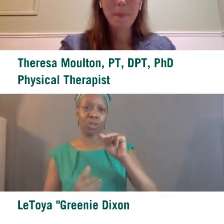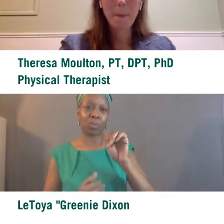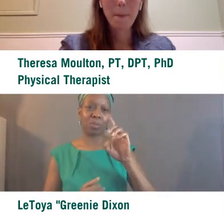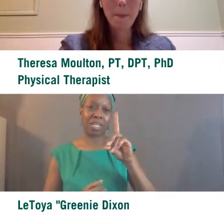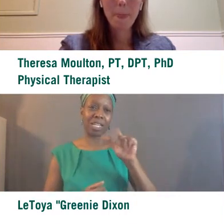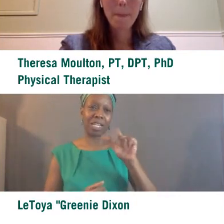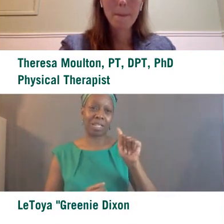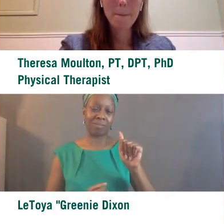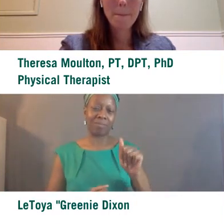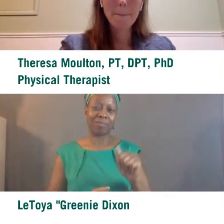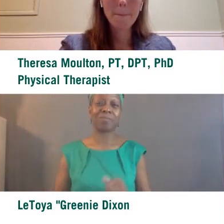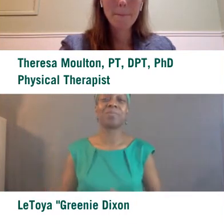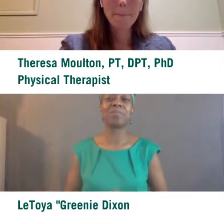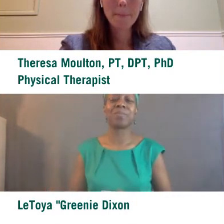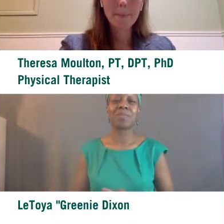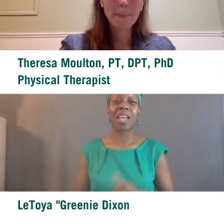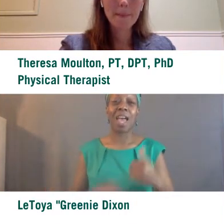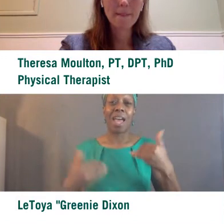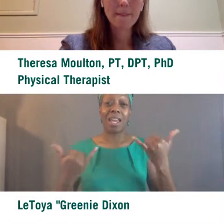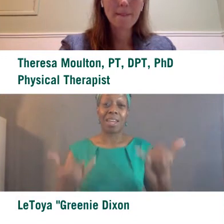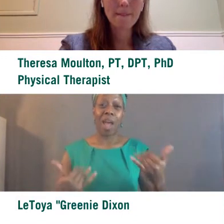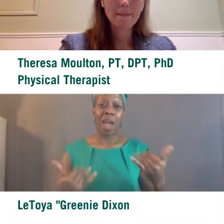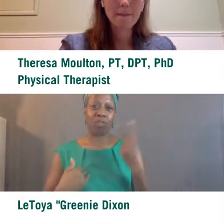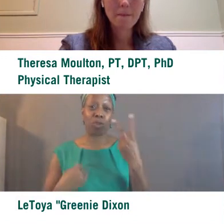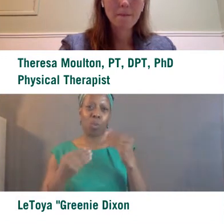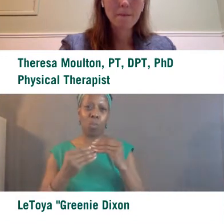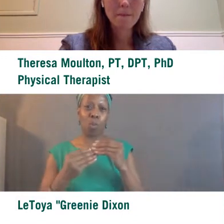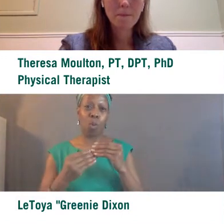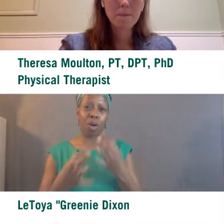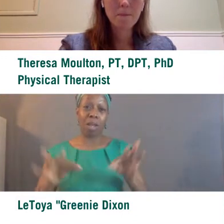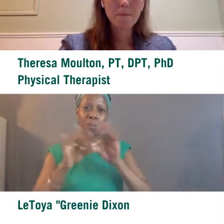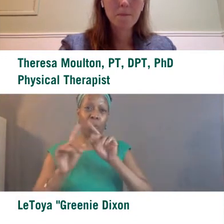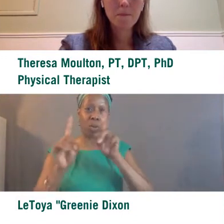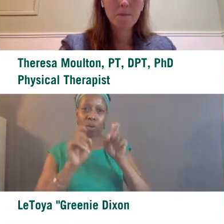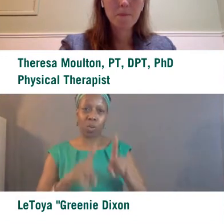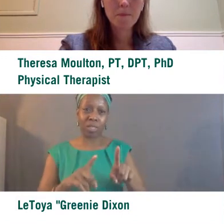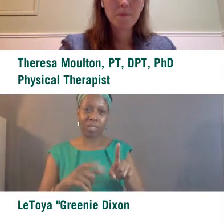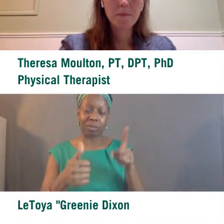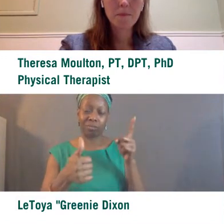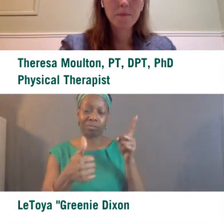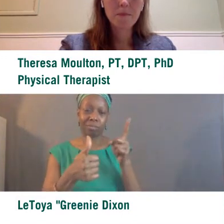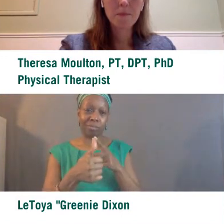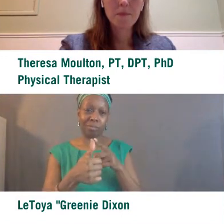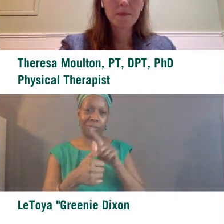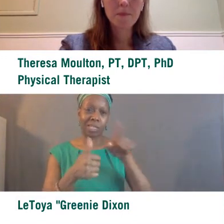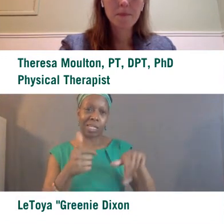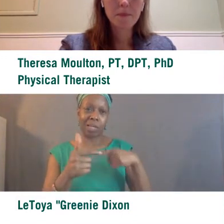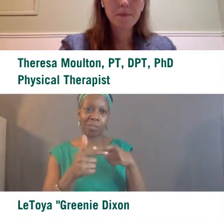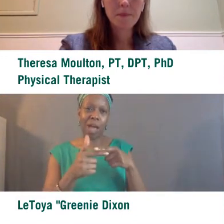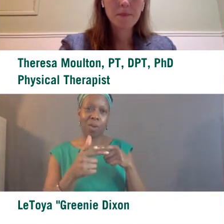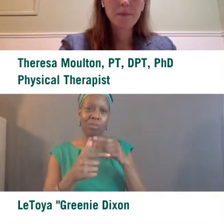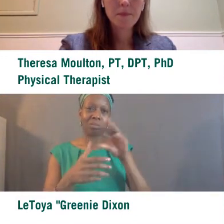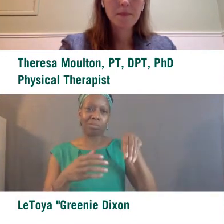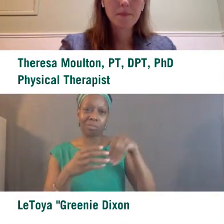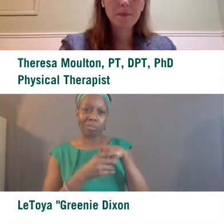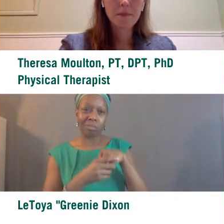Because I think they're both really important. One of them is actually about intensives. We've spoken about trying to change the muscle.